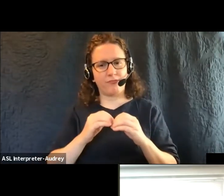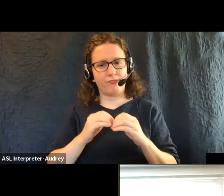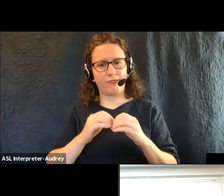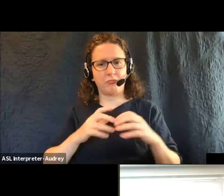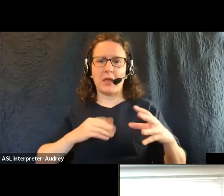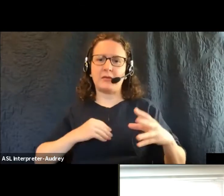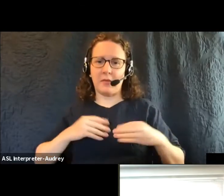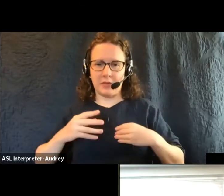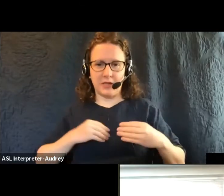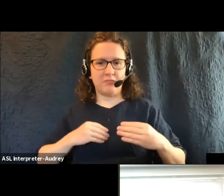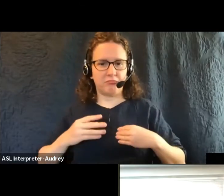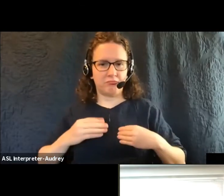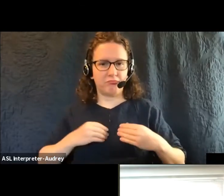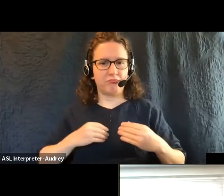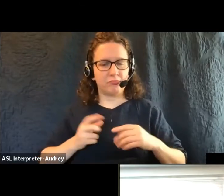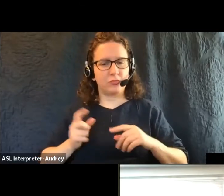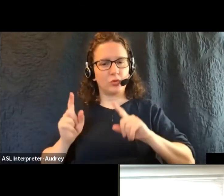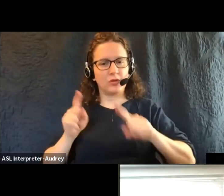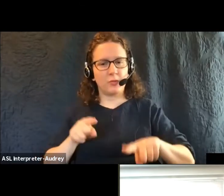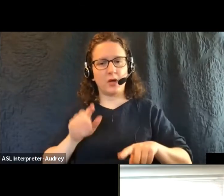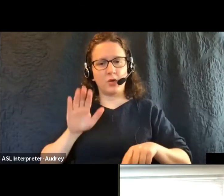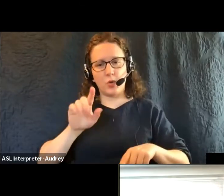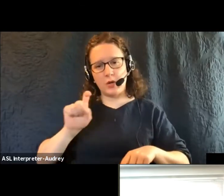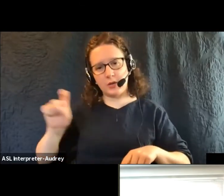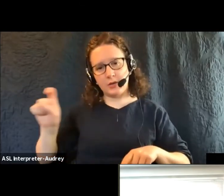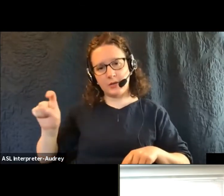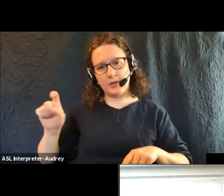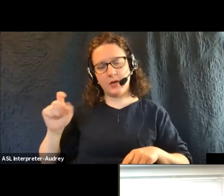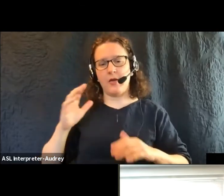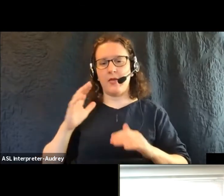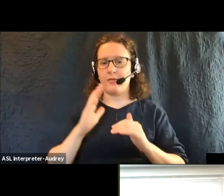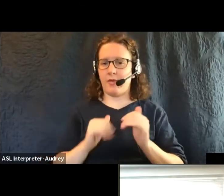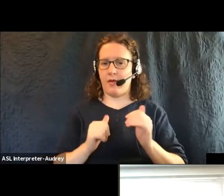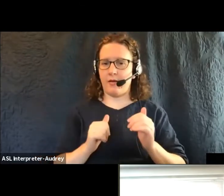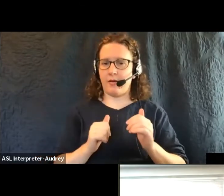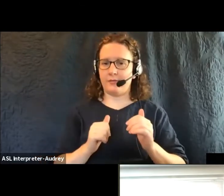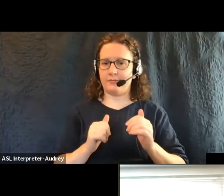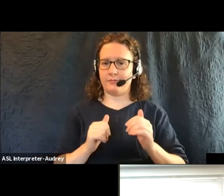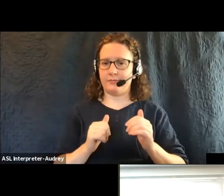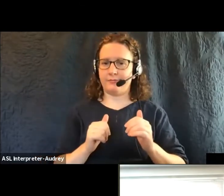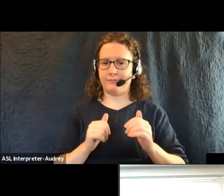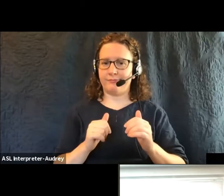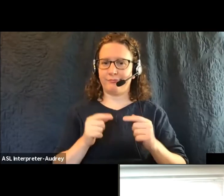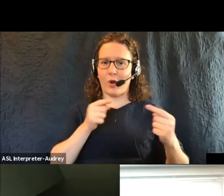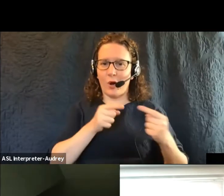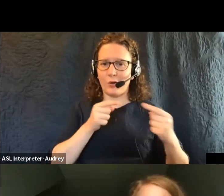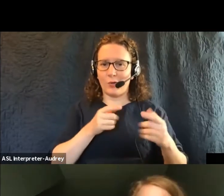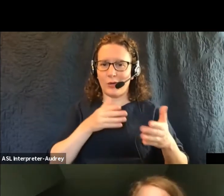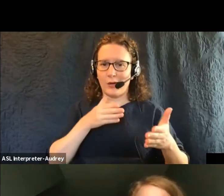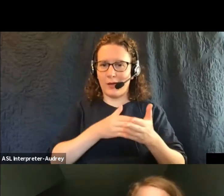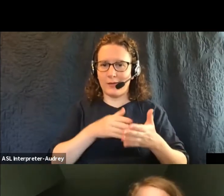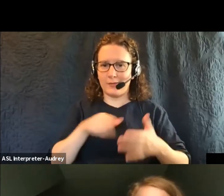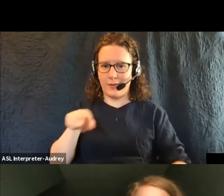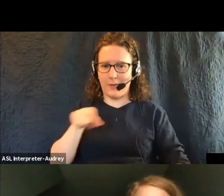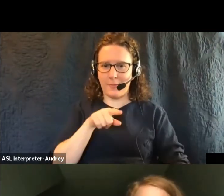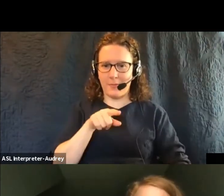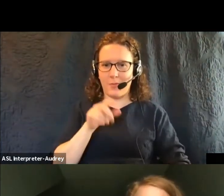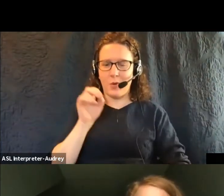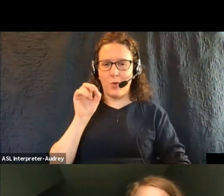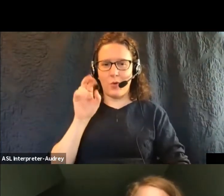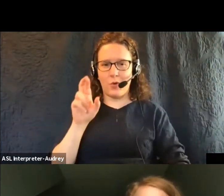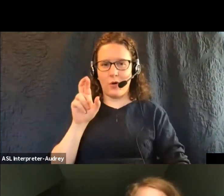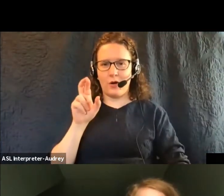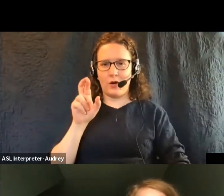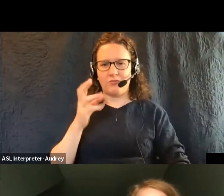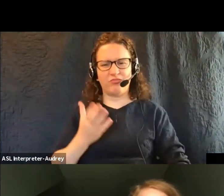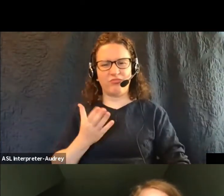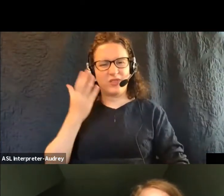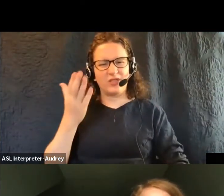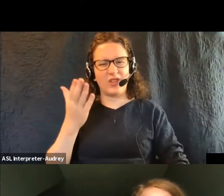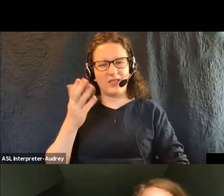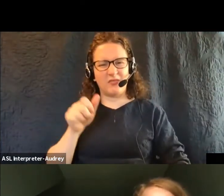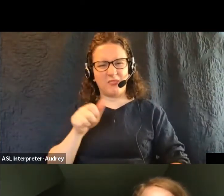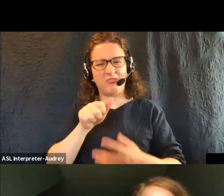to respond to your needs rather than arguing against them or suggesting an alternate, for example, if you say